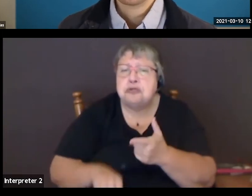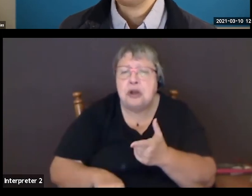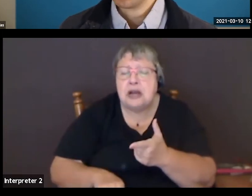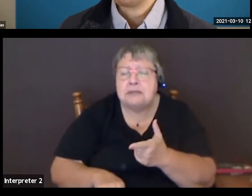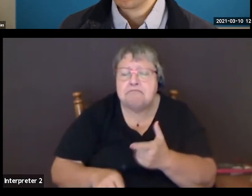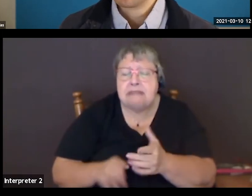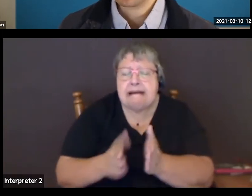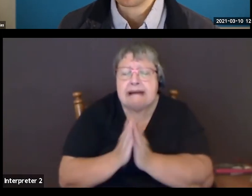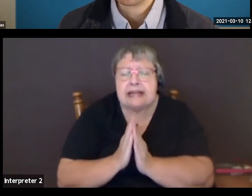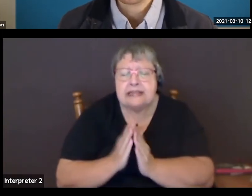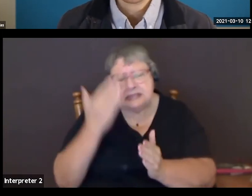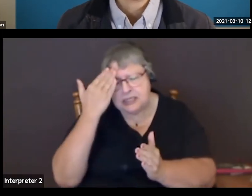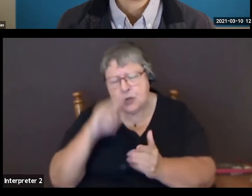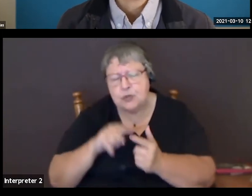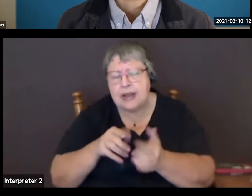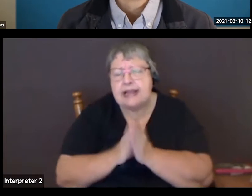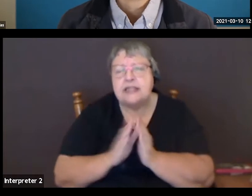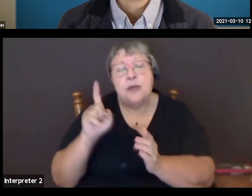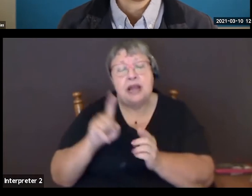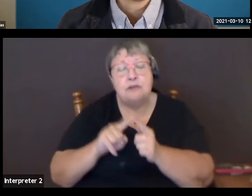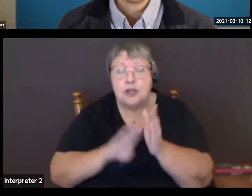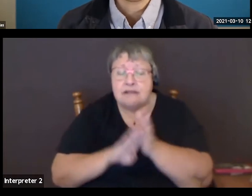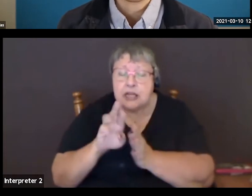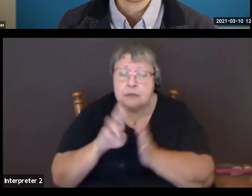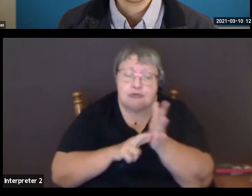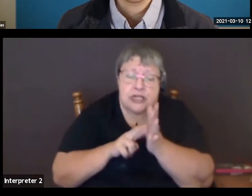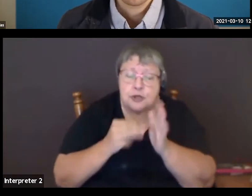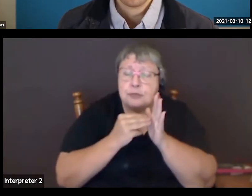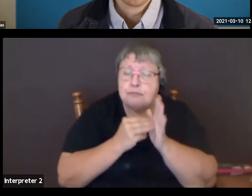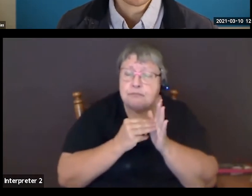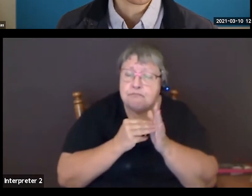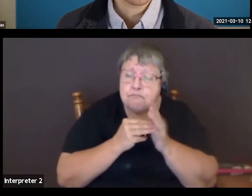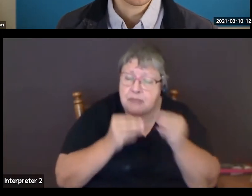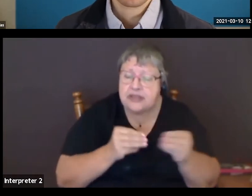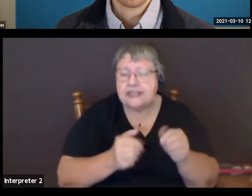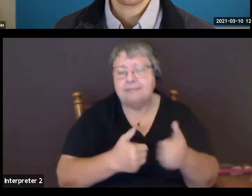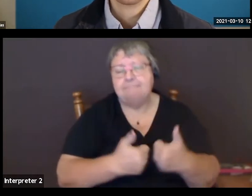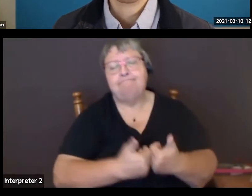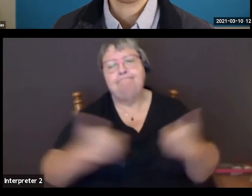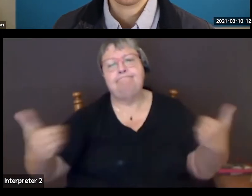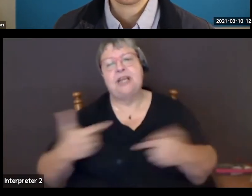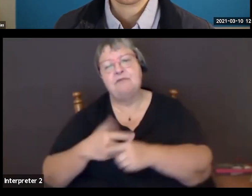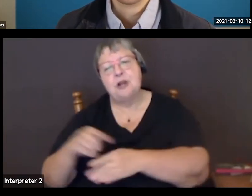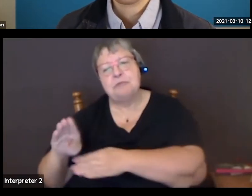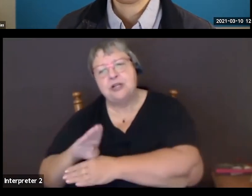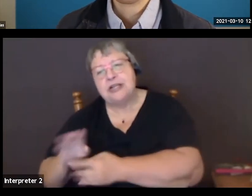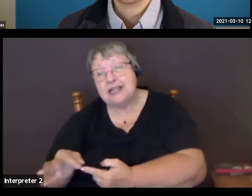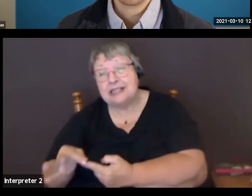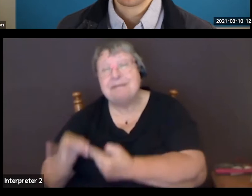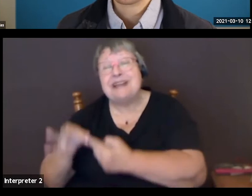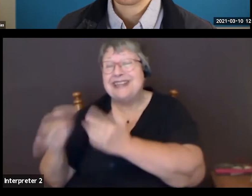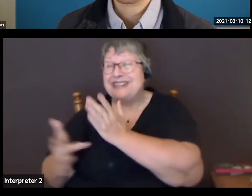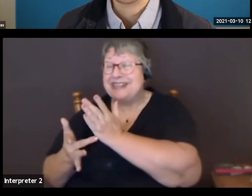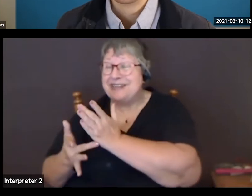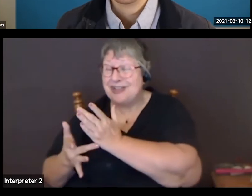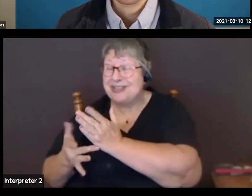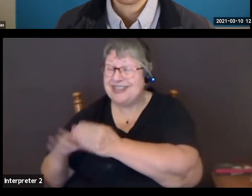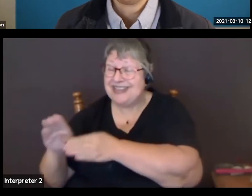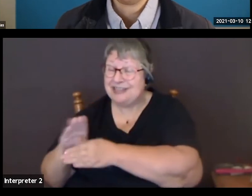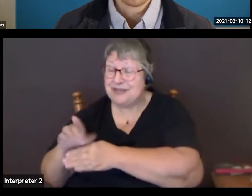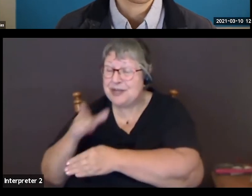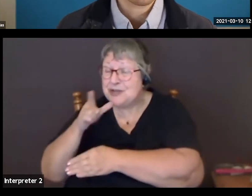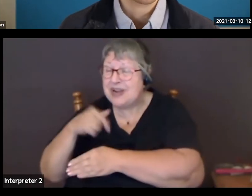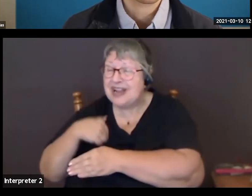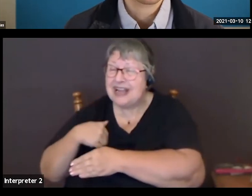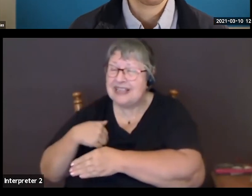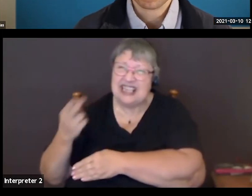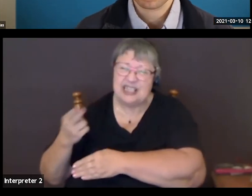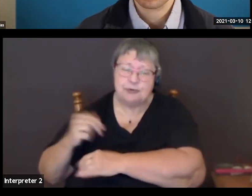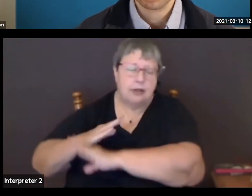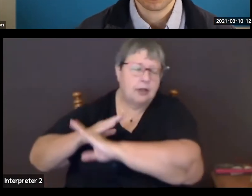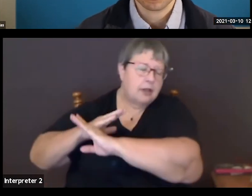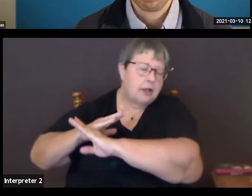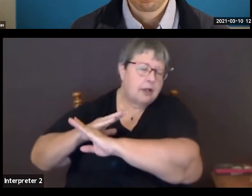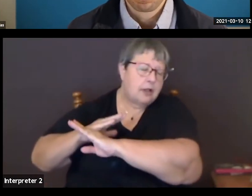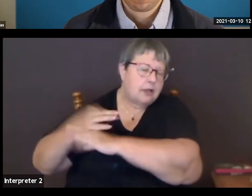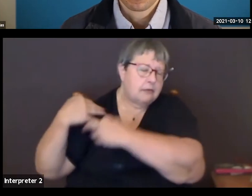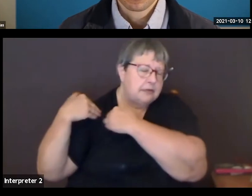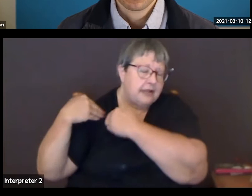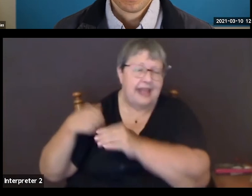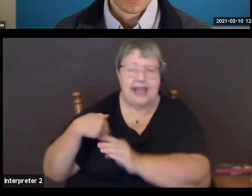We need to develop research methods that are independent from industry, especially a technology industry that has a history of resisting accountability and co opting academics to deflect criticism.